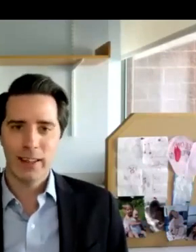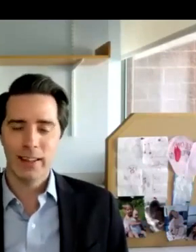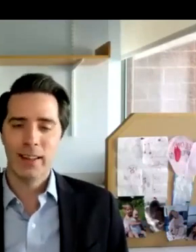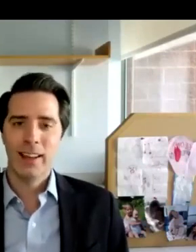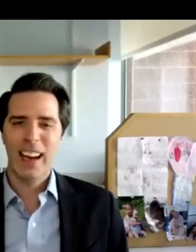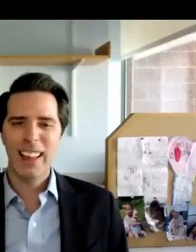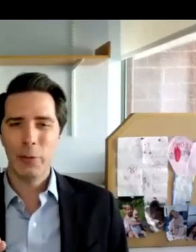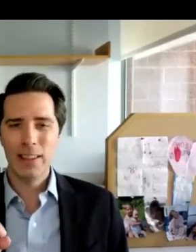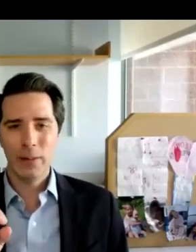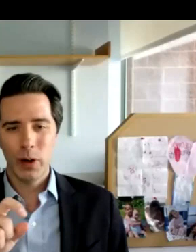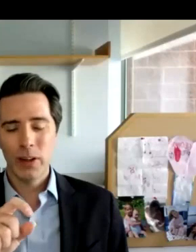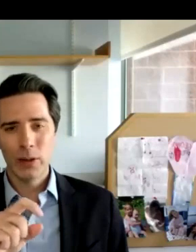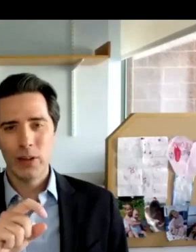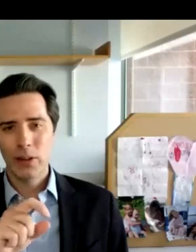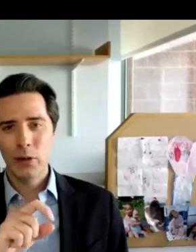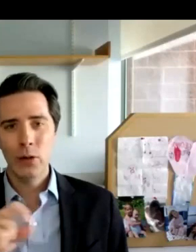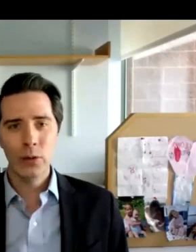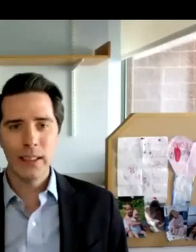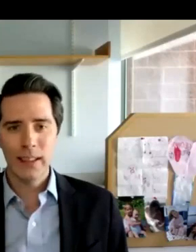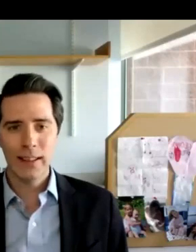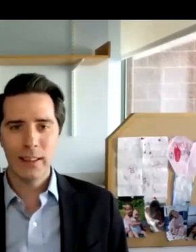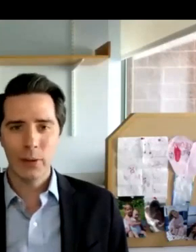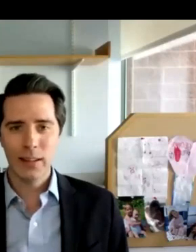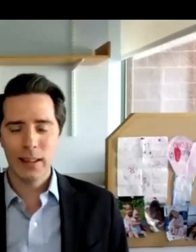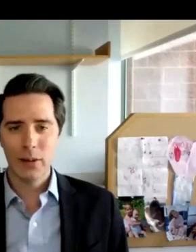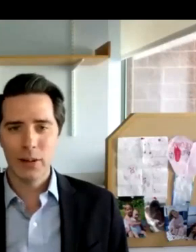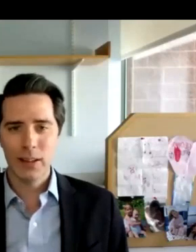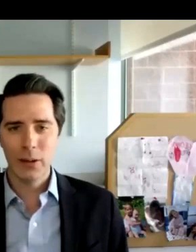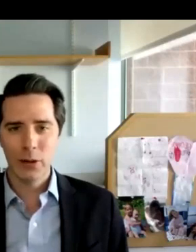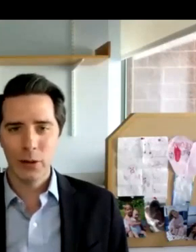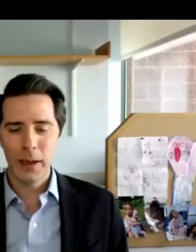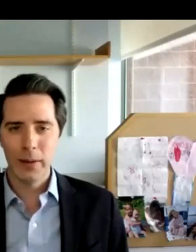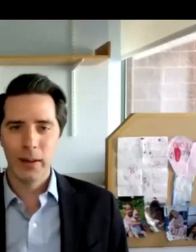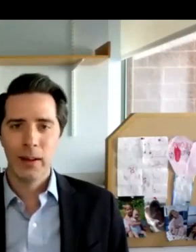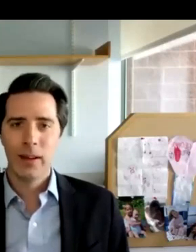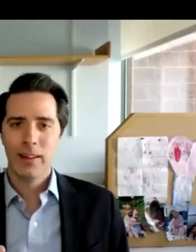detected and then we did one of those new DNA sequencing Technologies I told